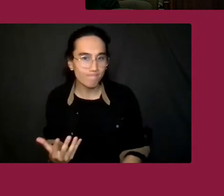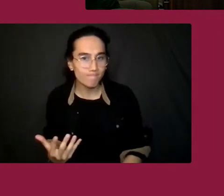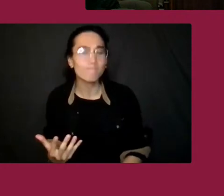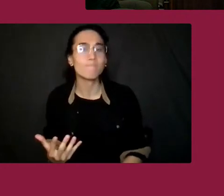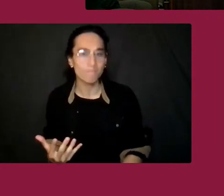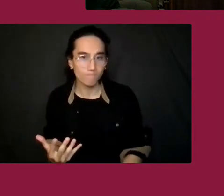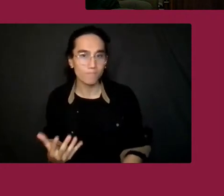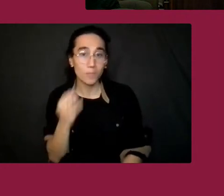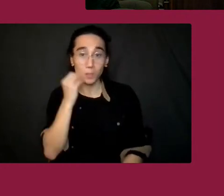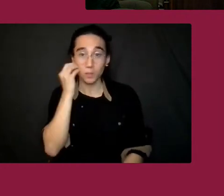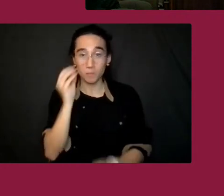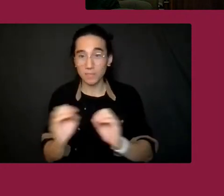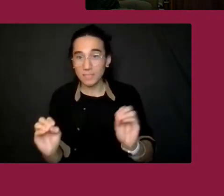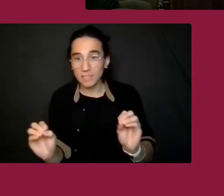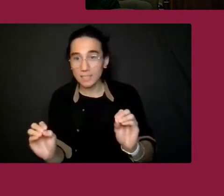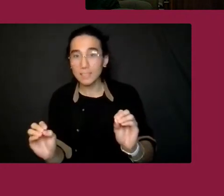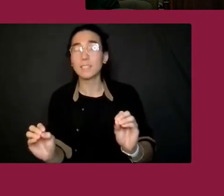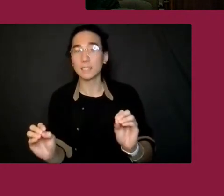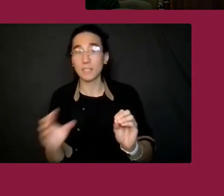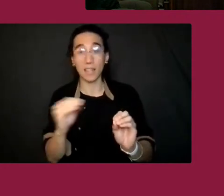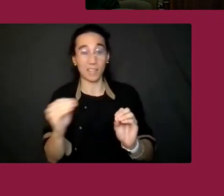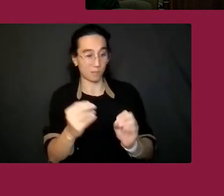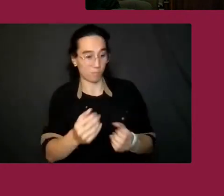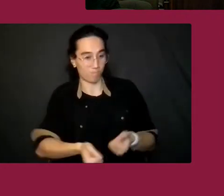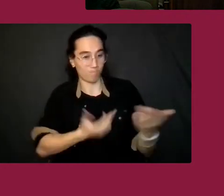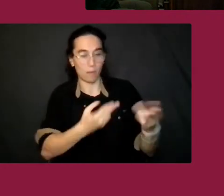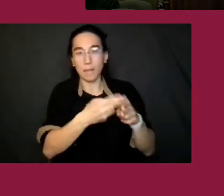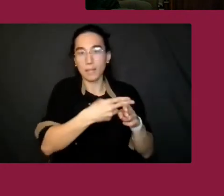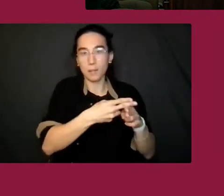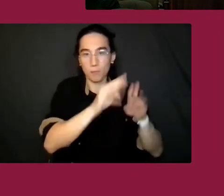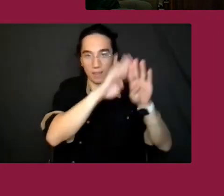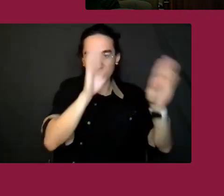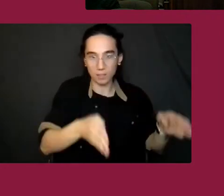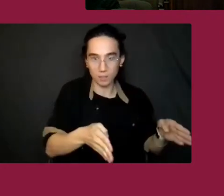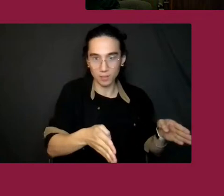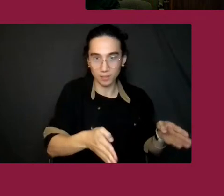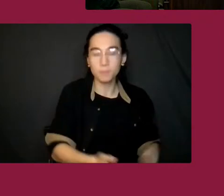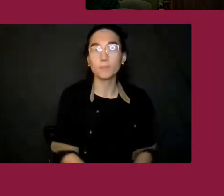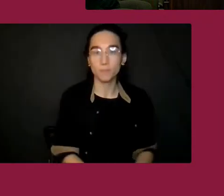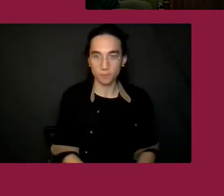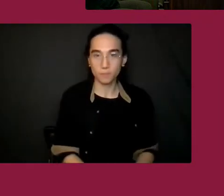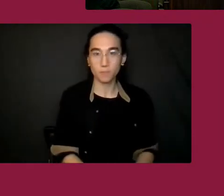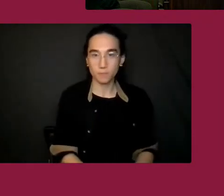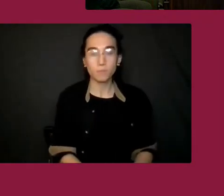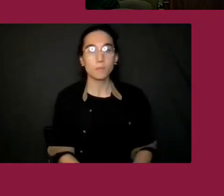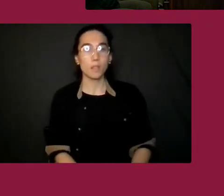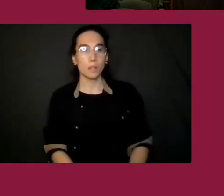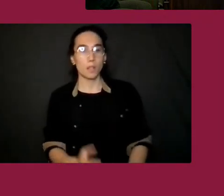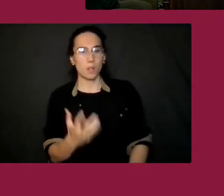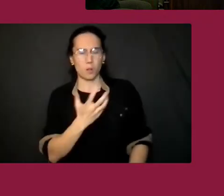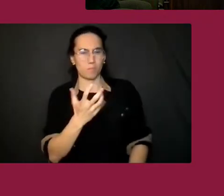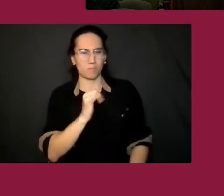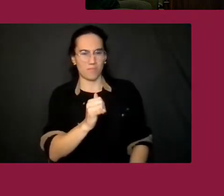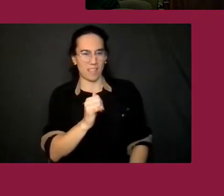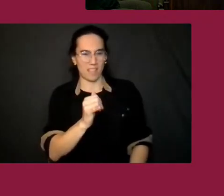uh, temporary housing needs through housing insecurities. The idea that students in this situation would